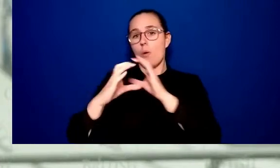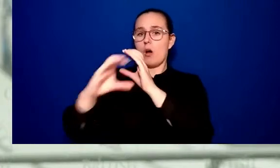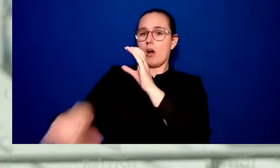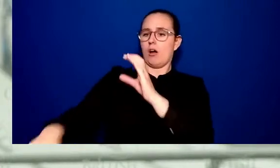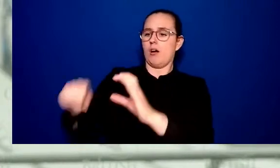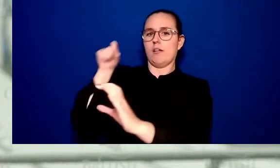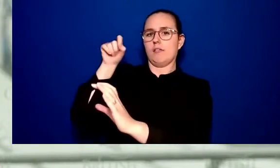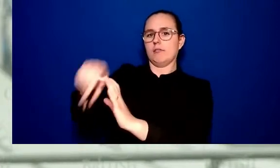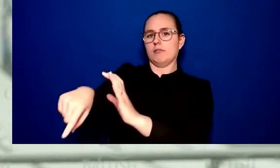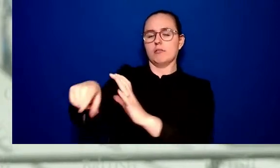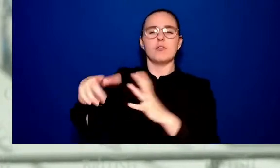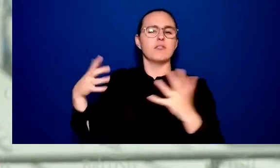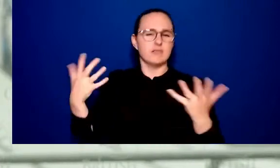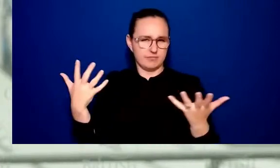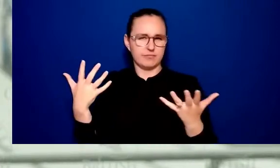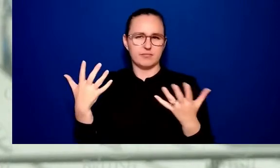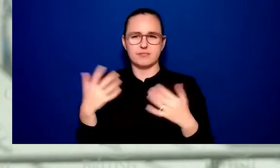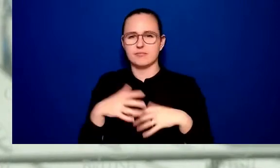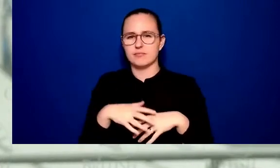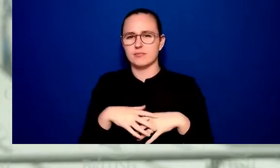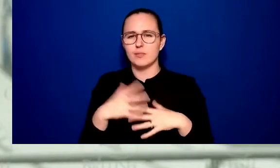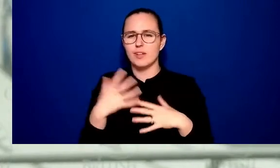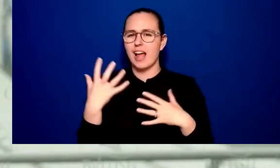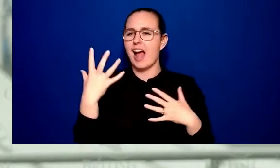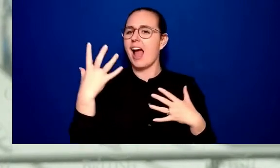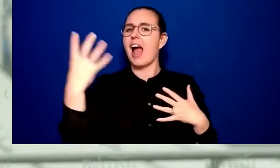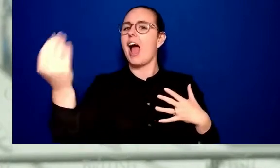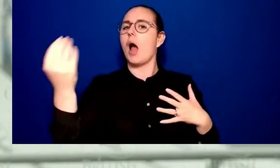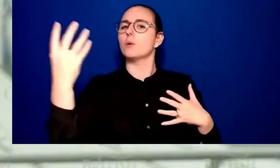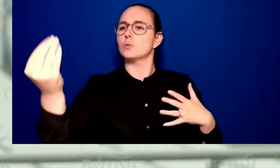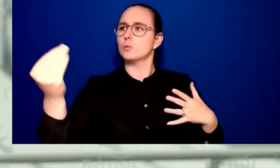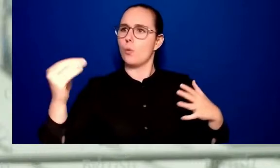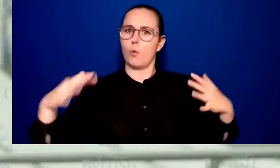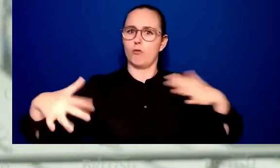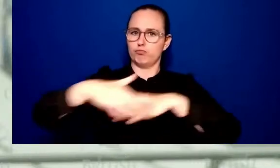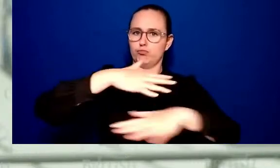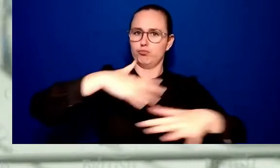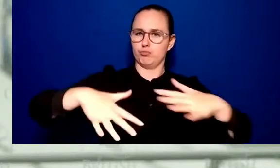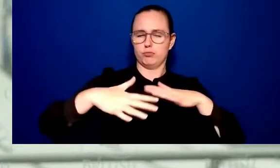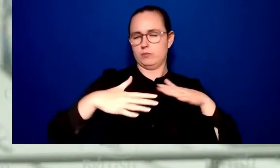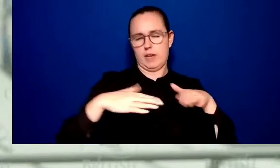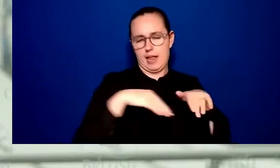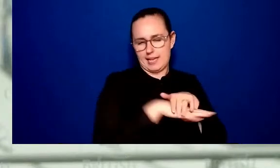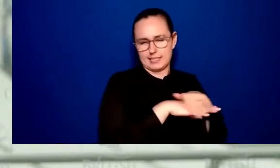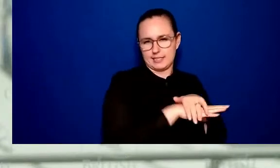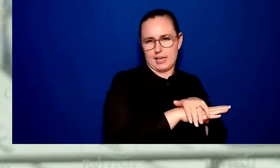outdoor events for especially if they involve Children who